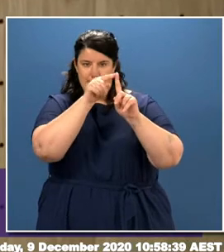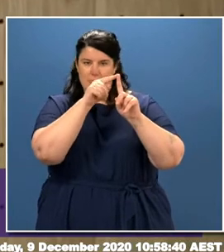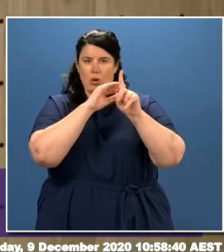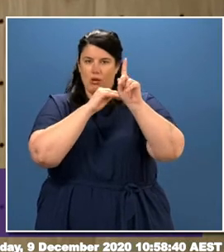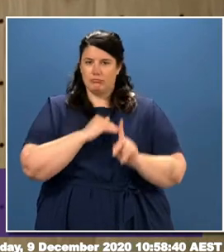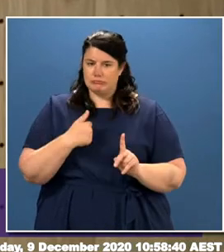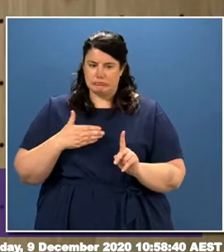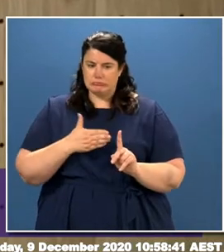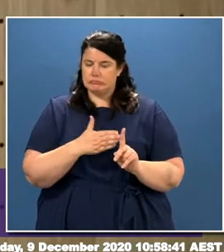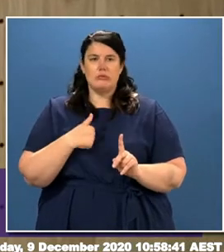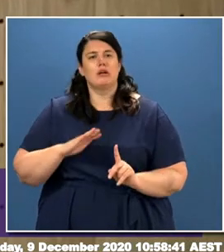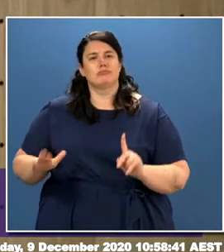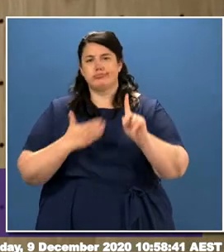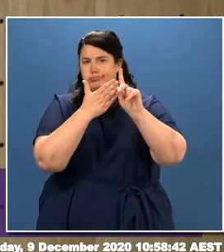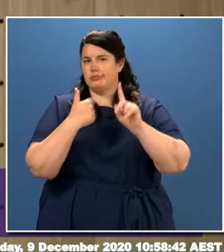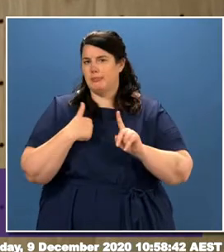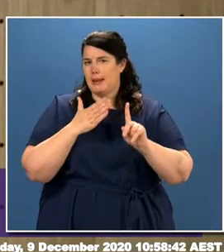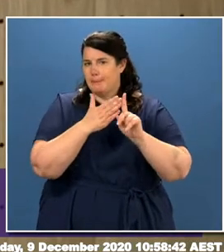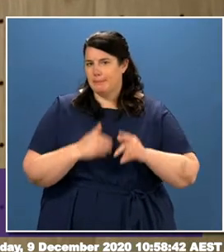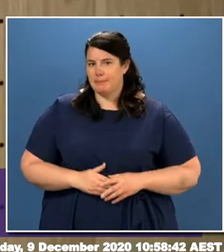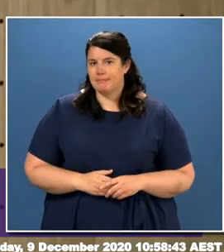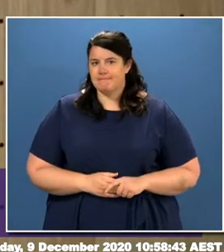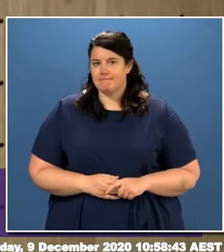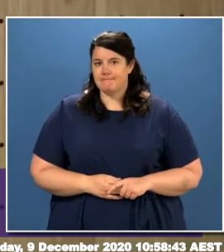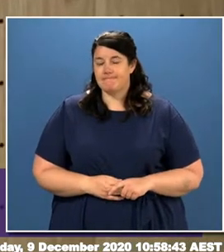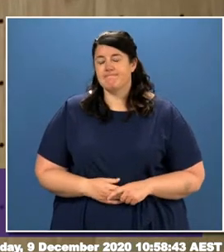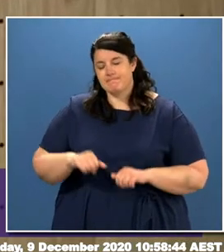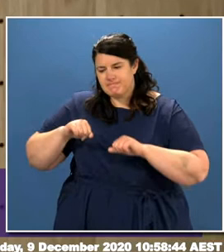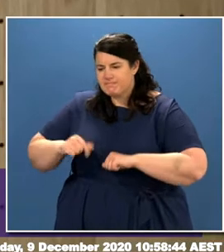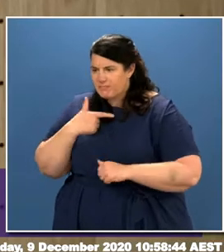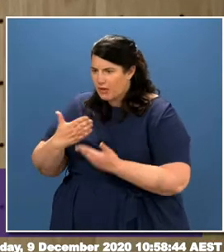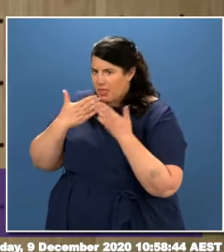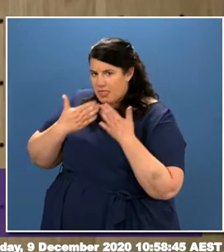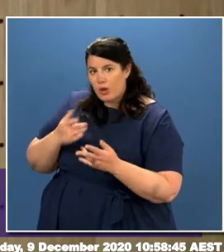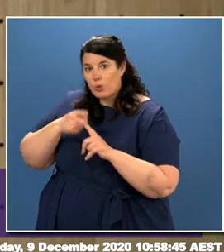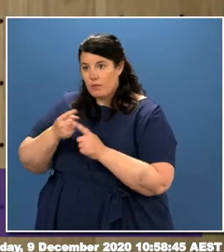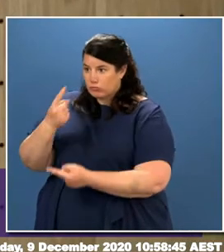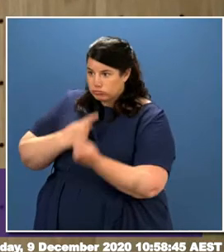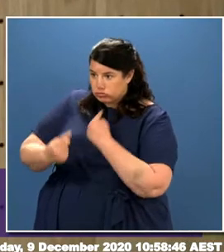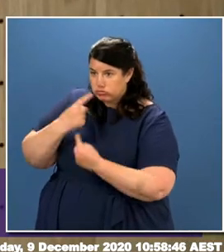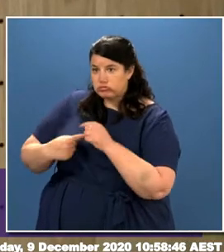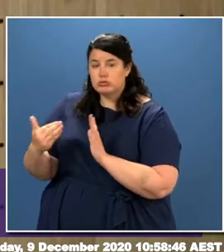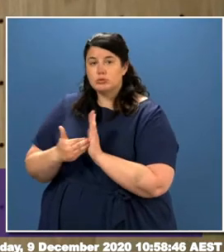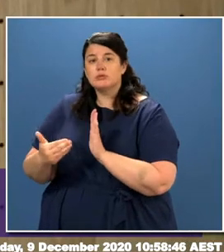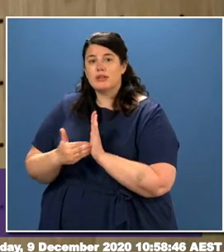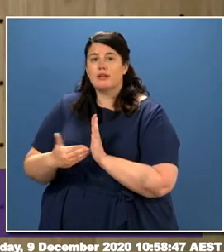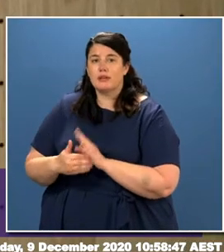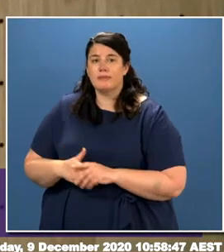Yes. Thank you. And thank you again, Mr Collins, for your evidence, and I'm sure on